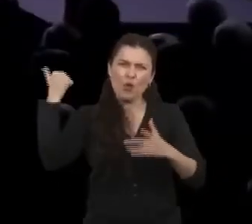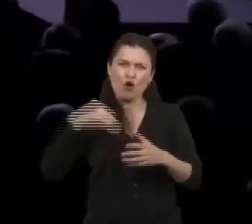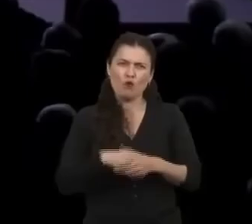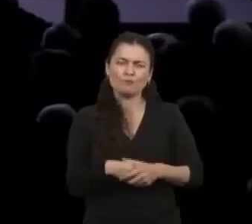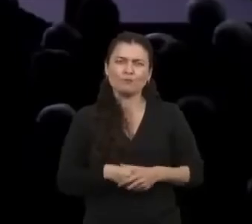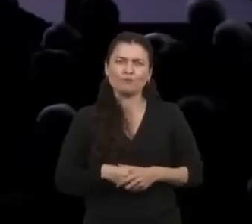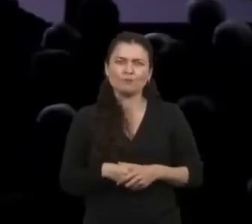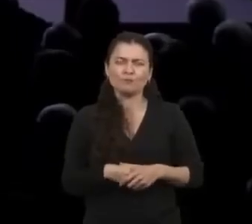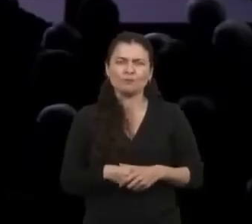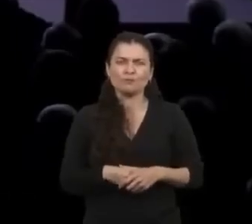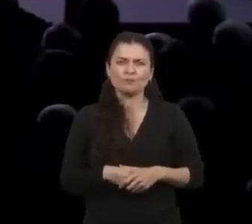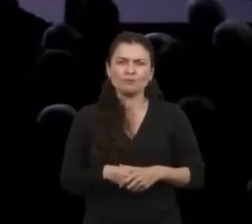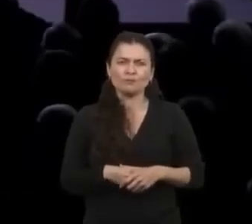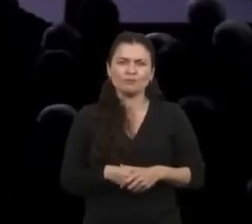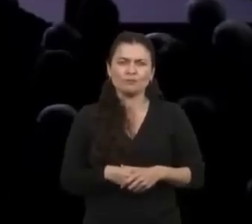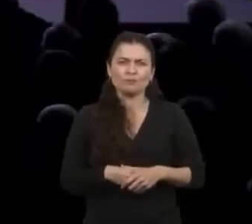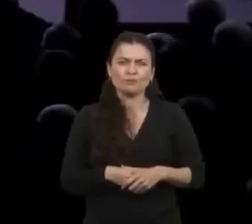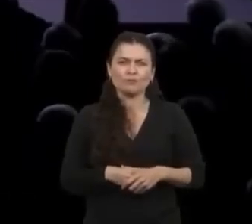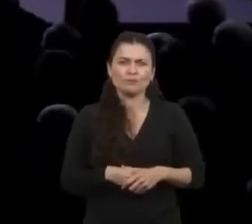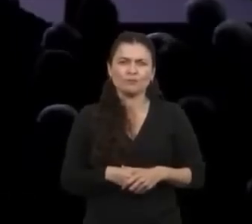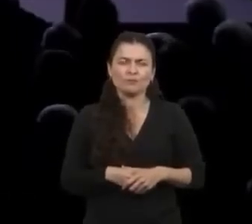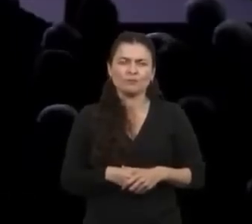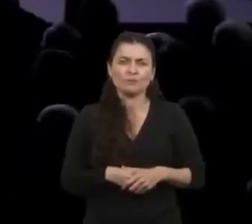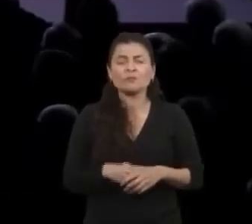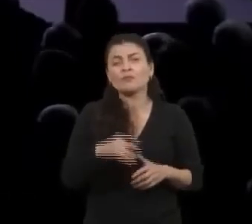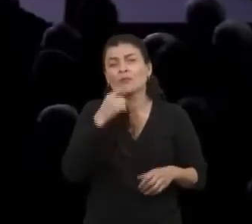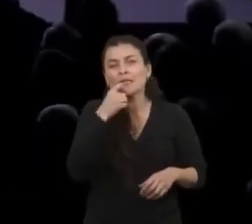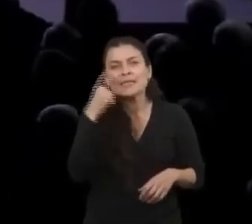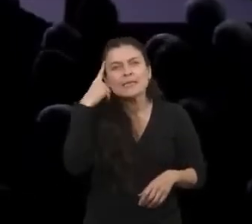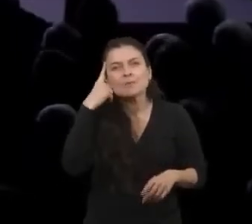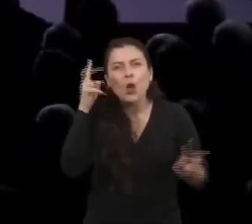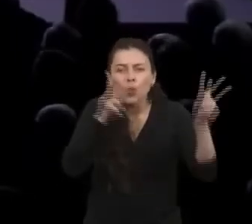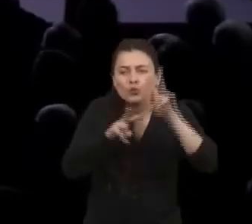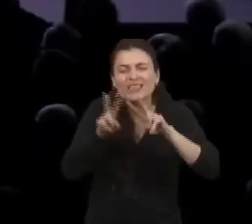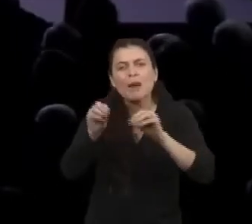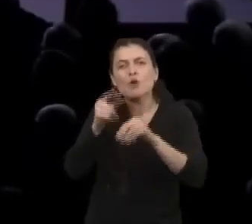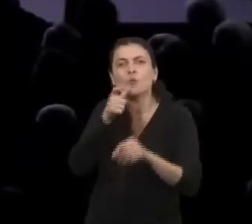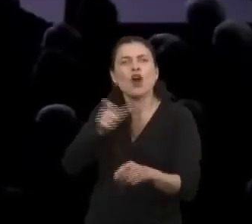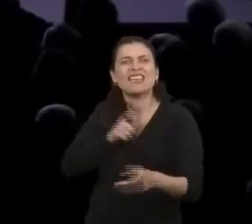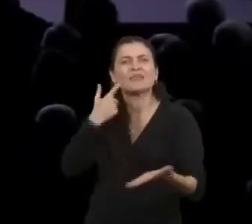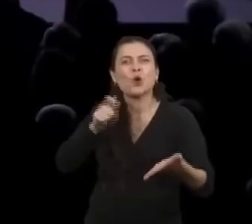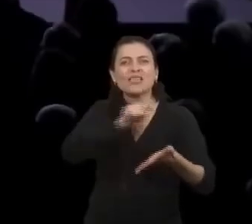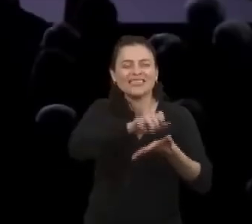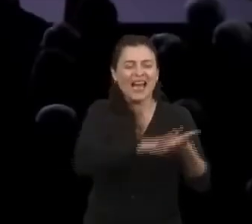I say, what would the economic theory have told you? That they were going to go this way?